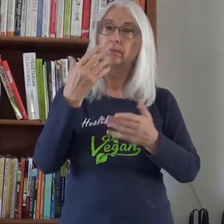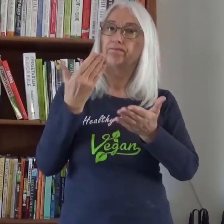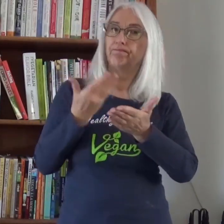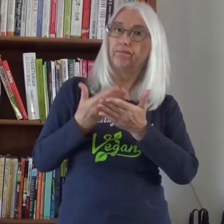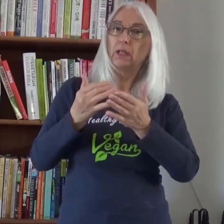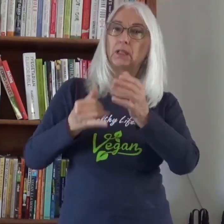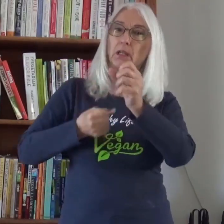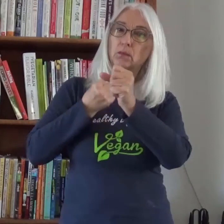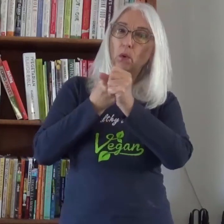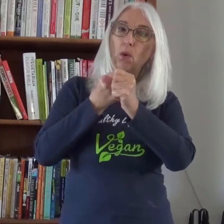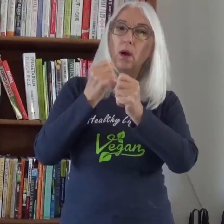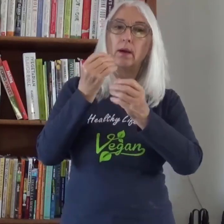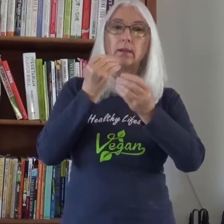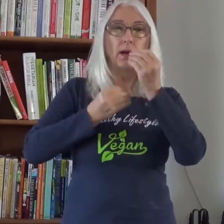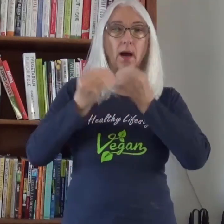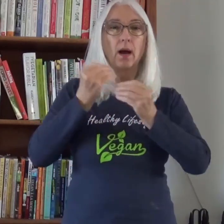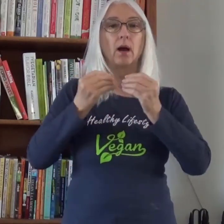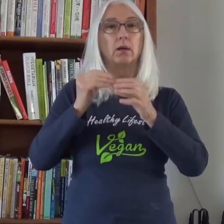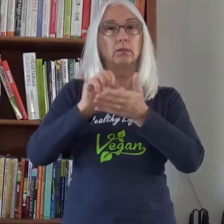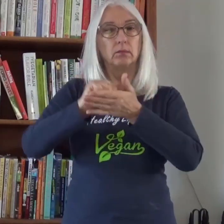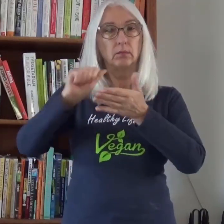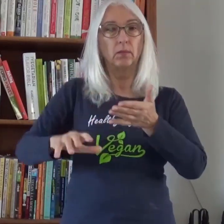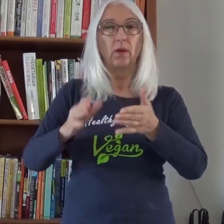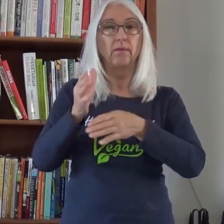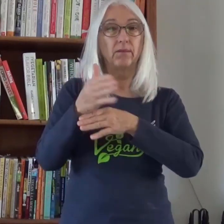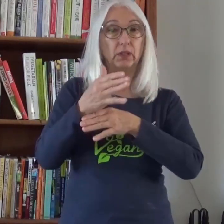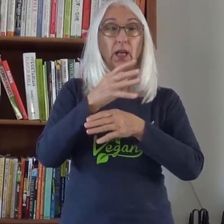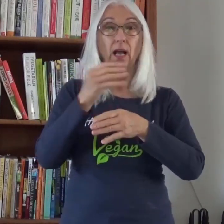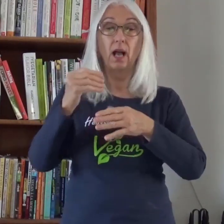evidence supports that a diet eliminates fish and